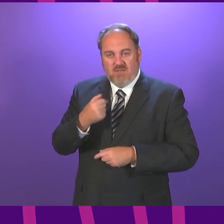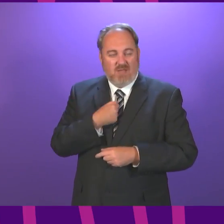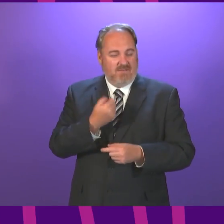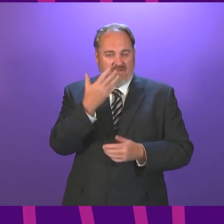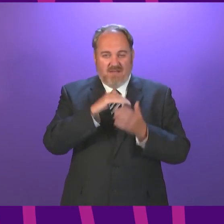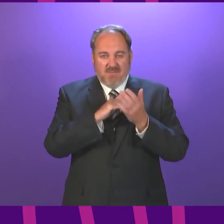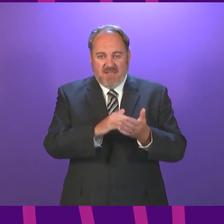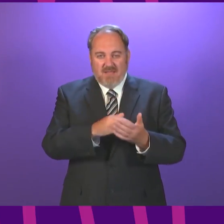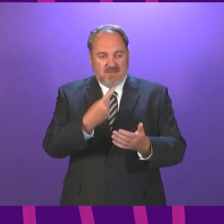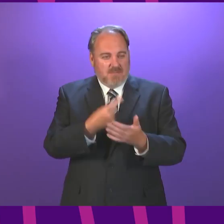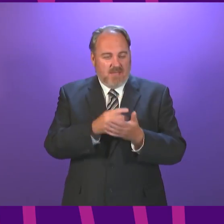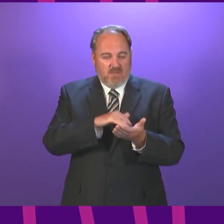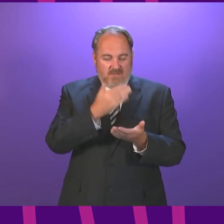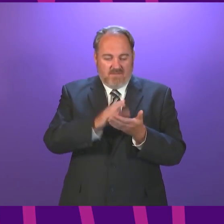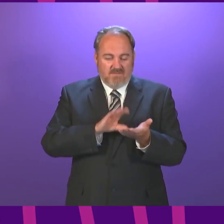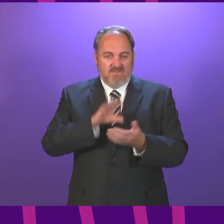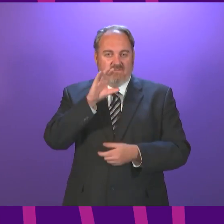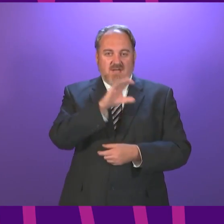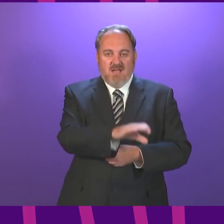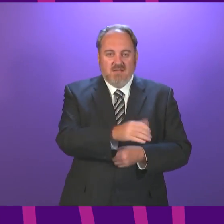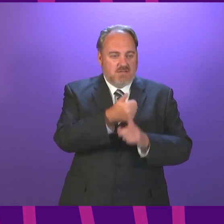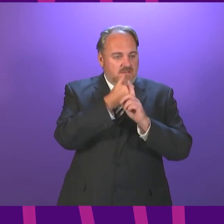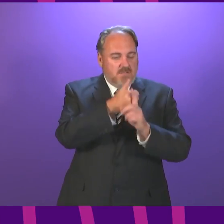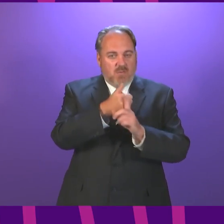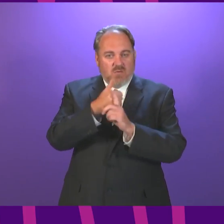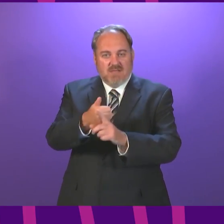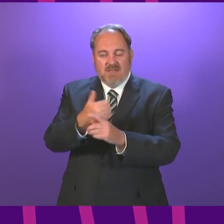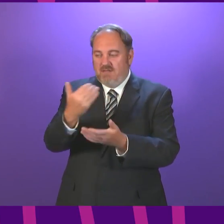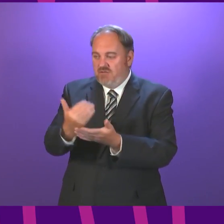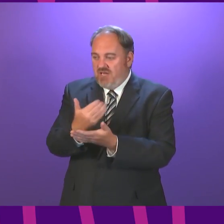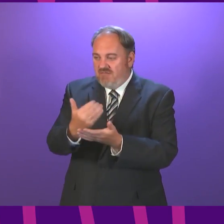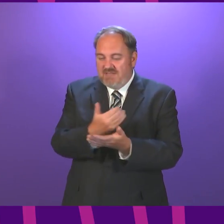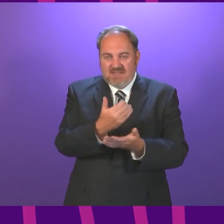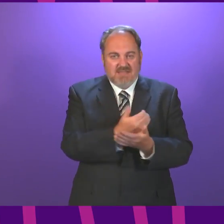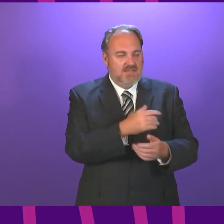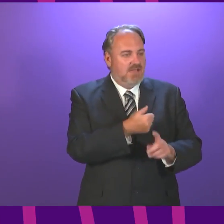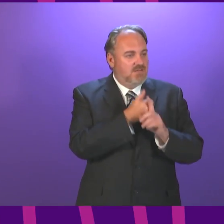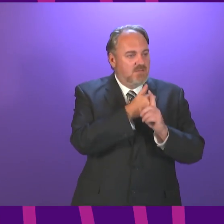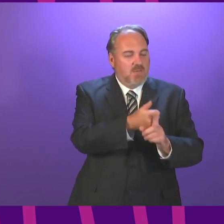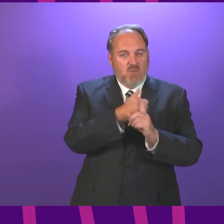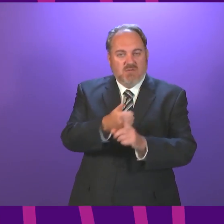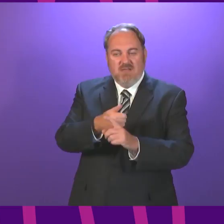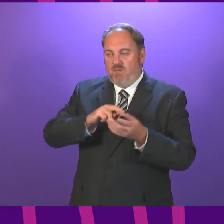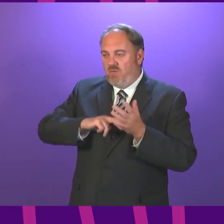and families fund that local grass-roots and third sector organisations can apply for.